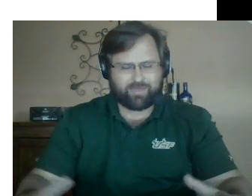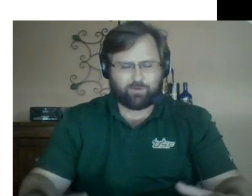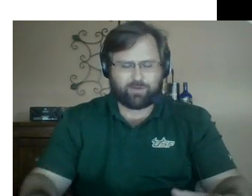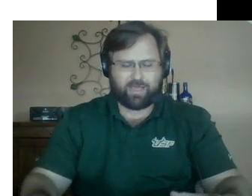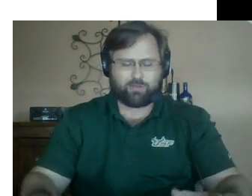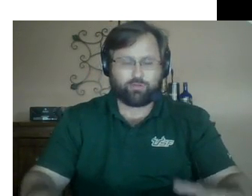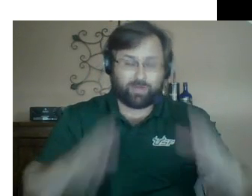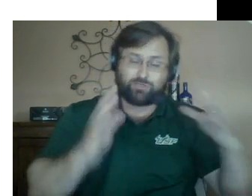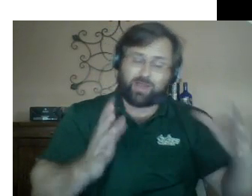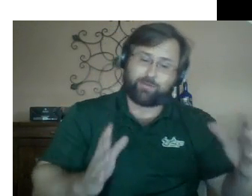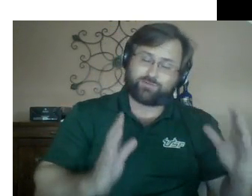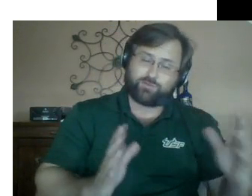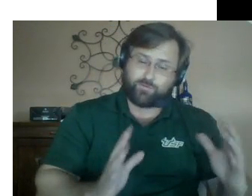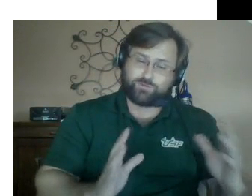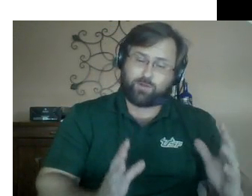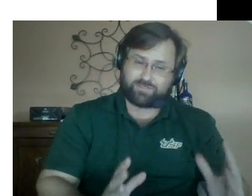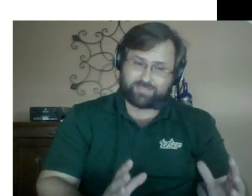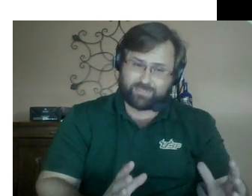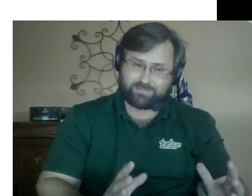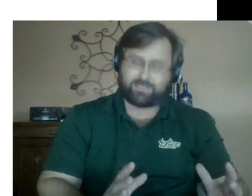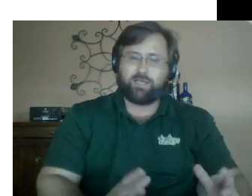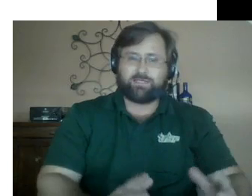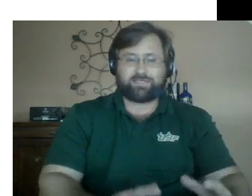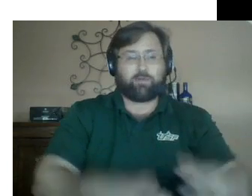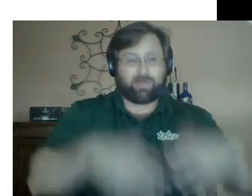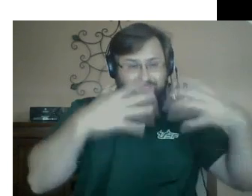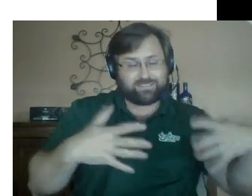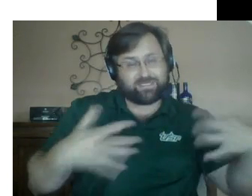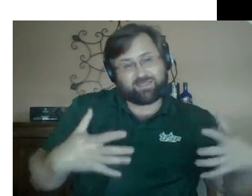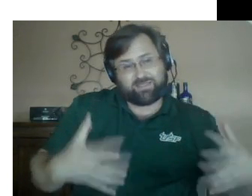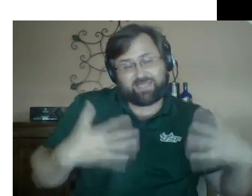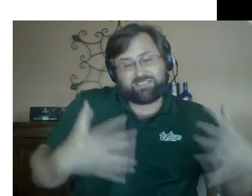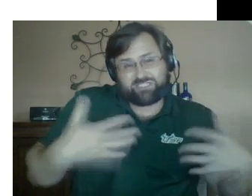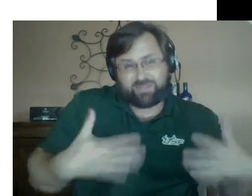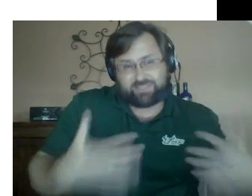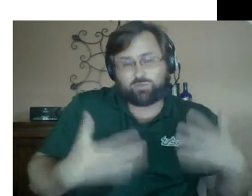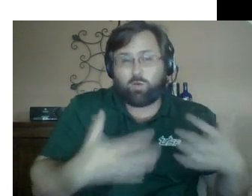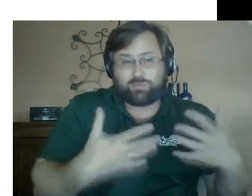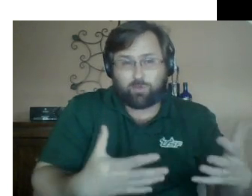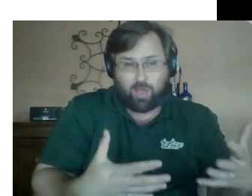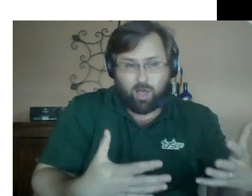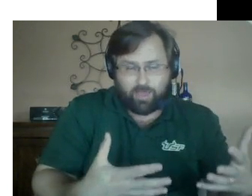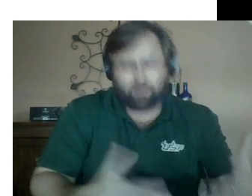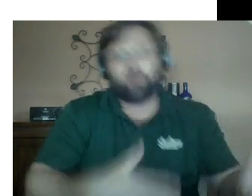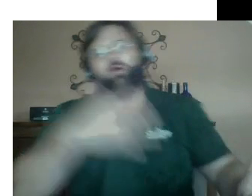where you raise your eyebrows for the first part of the sentence to say okay this is the condition this is what was going on